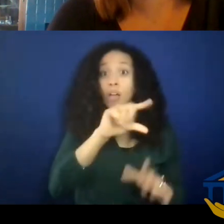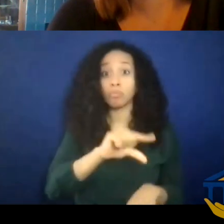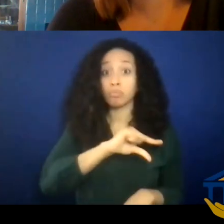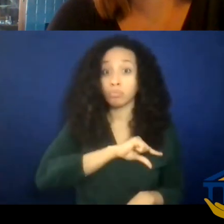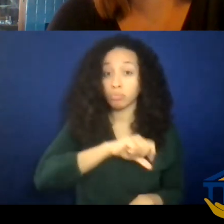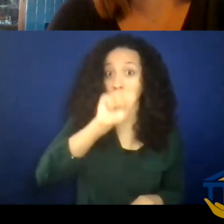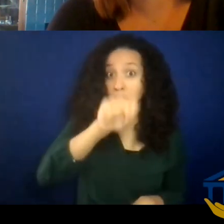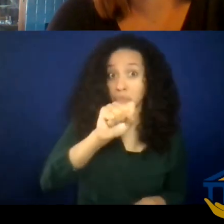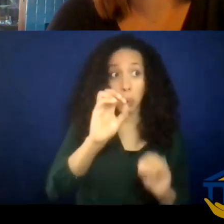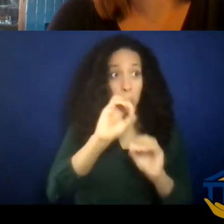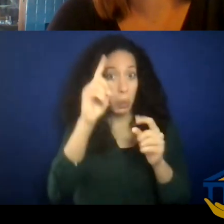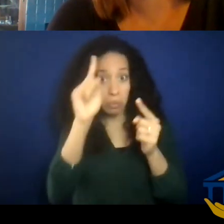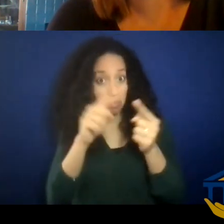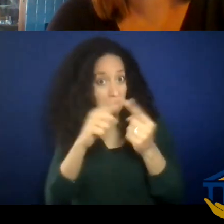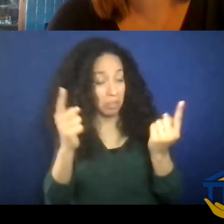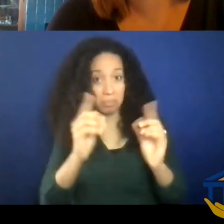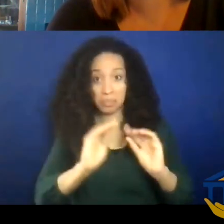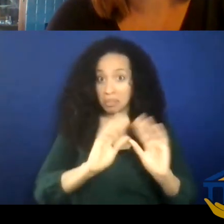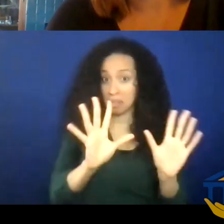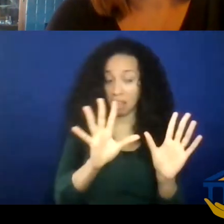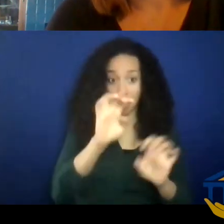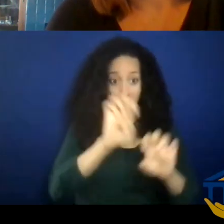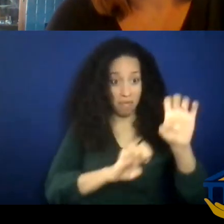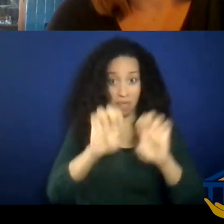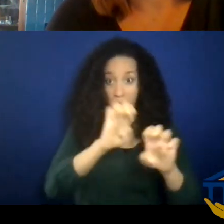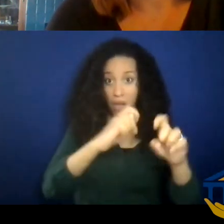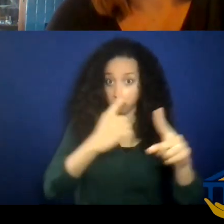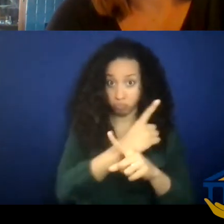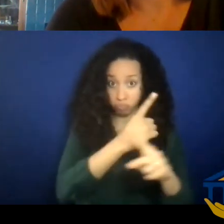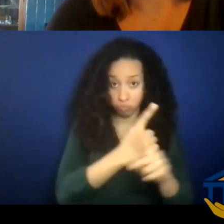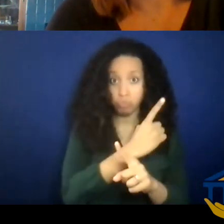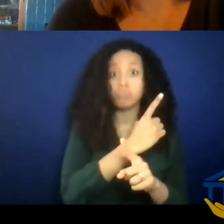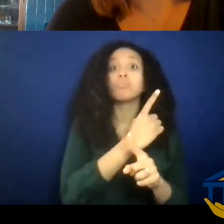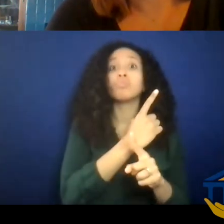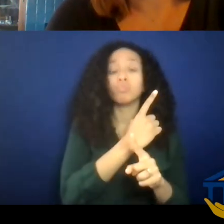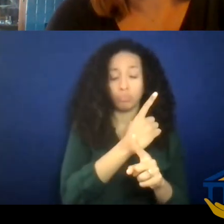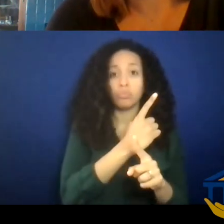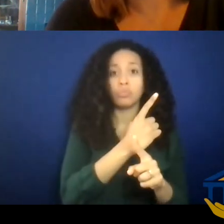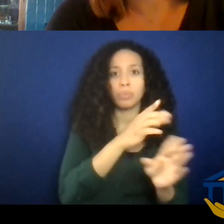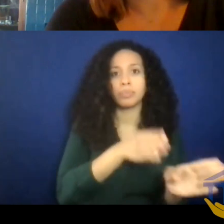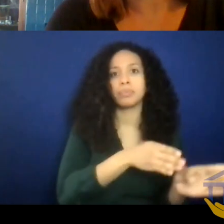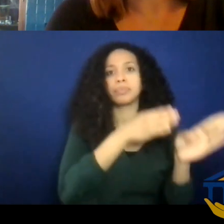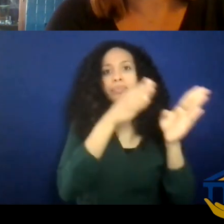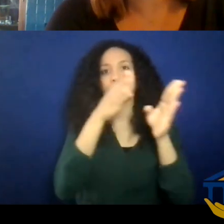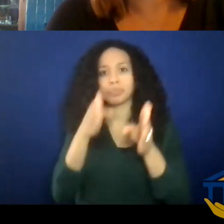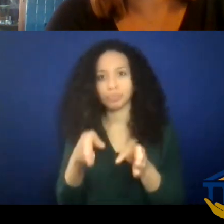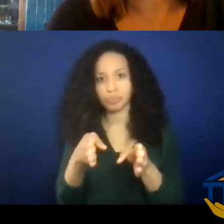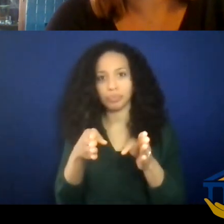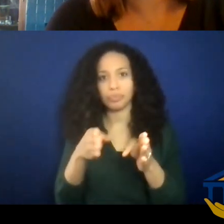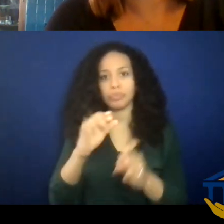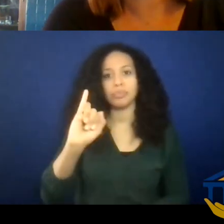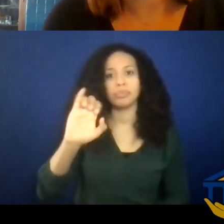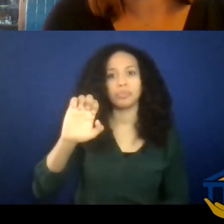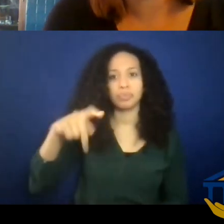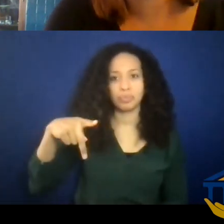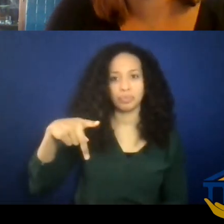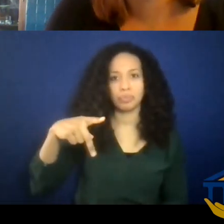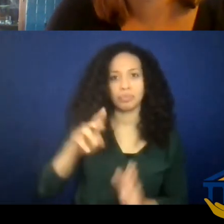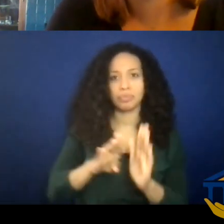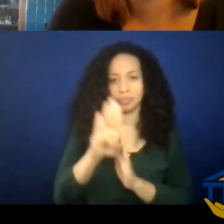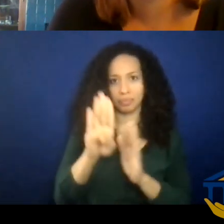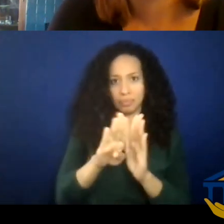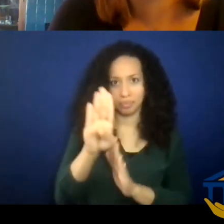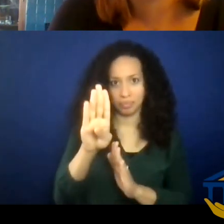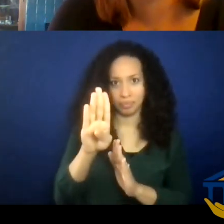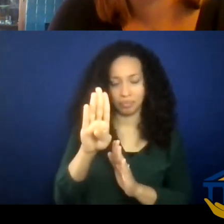and the evaluation was done appropriately, you move on to IEP development which is done by a team